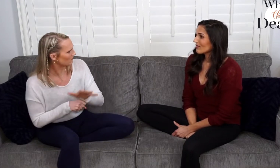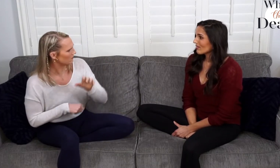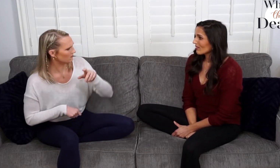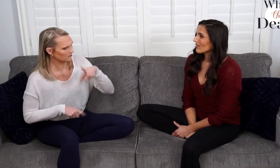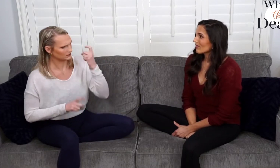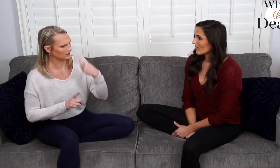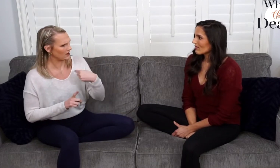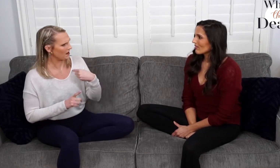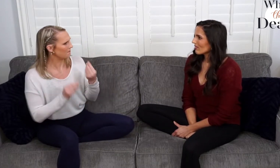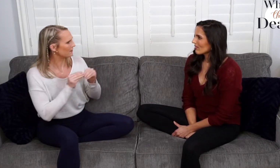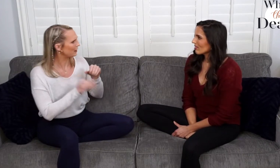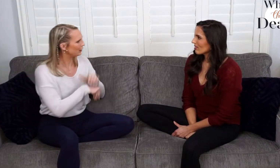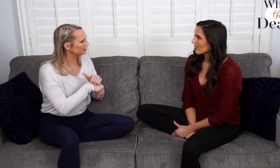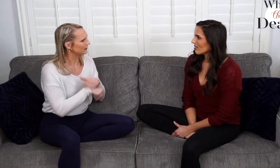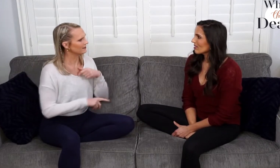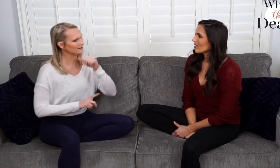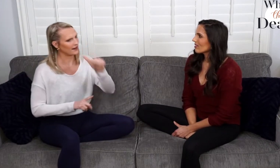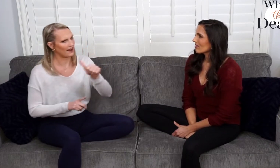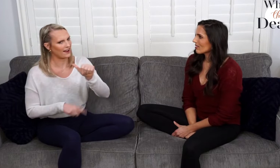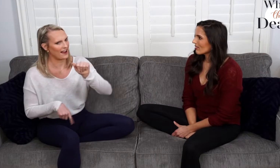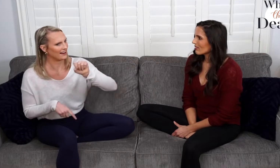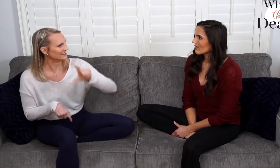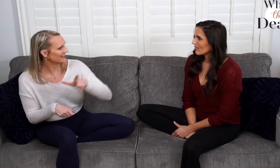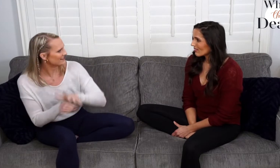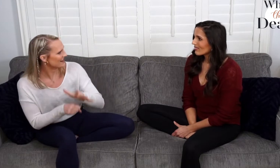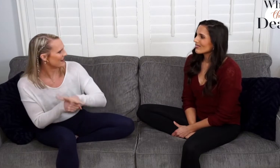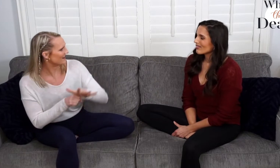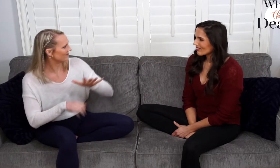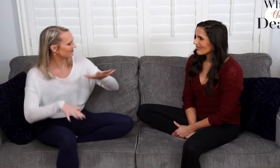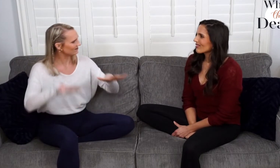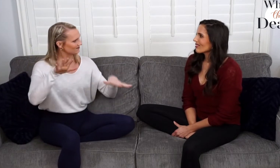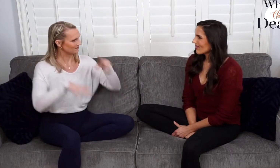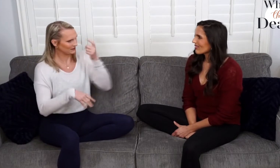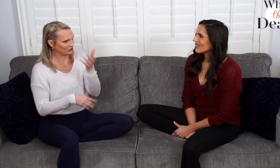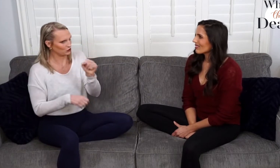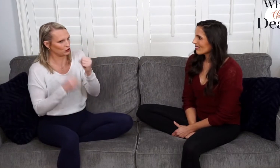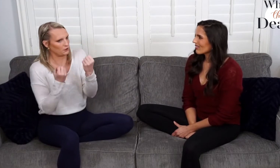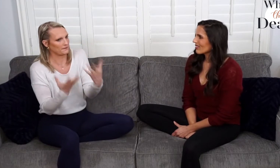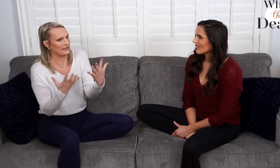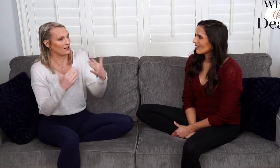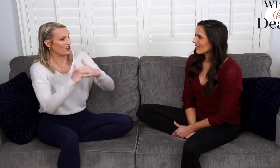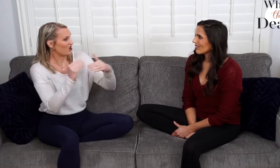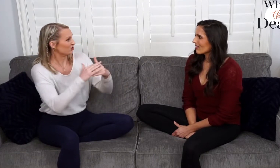enough because I'm more English or am I not ASL enough because there's a lot of different